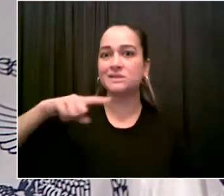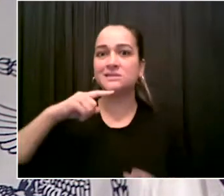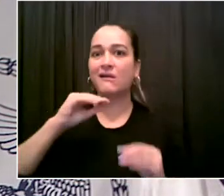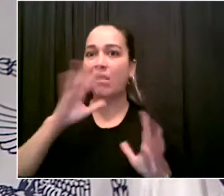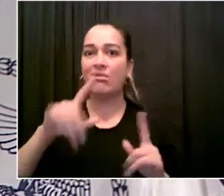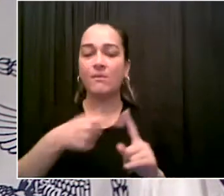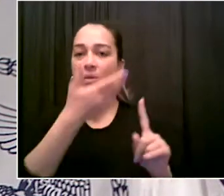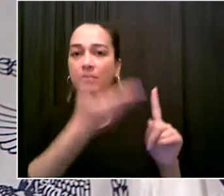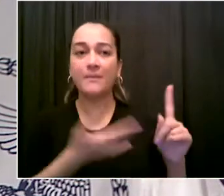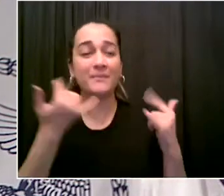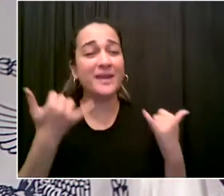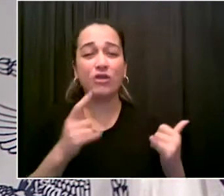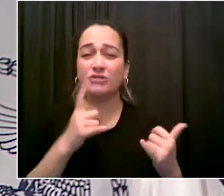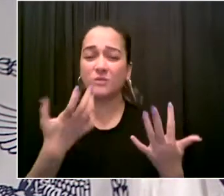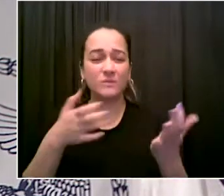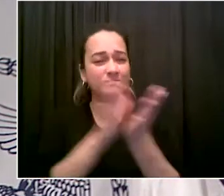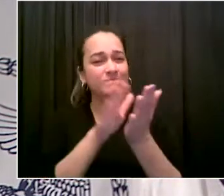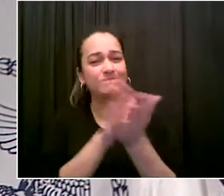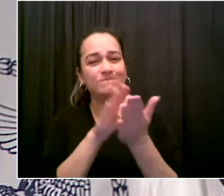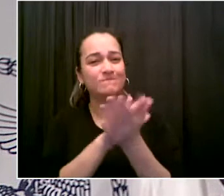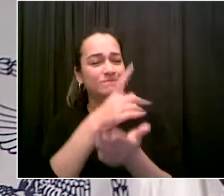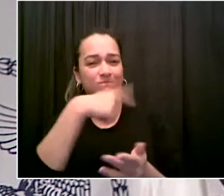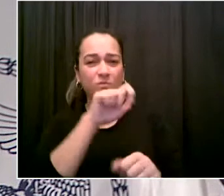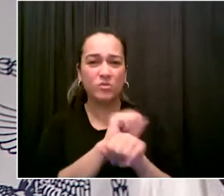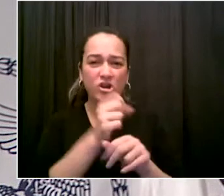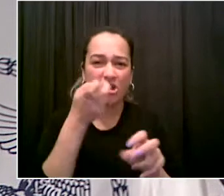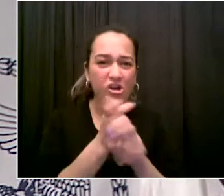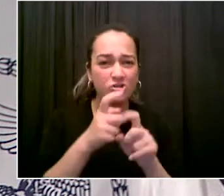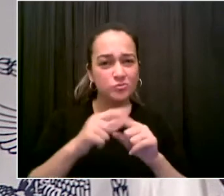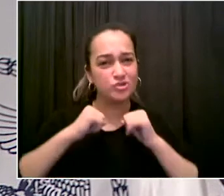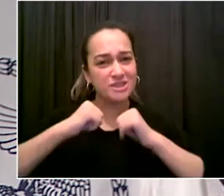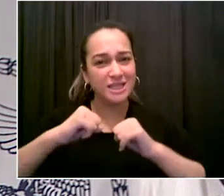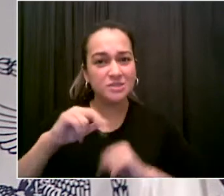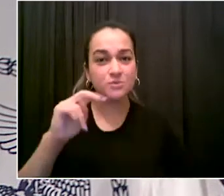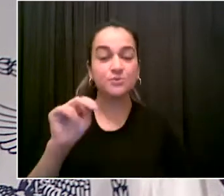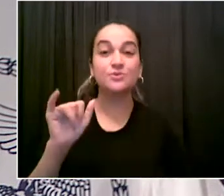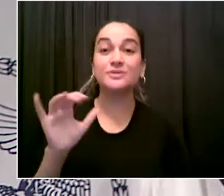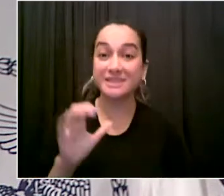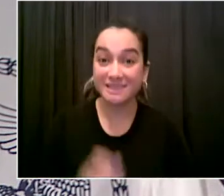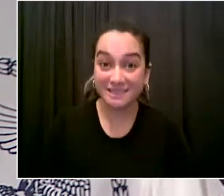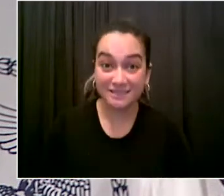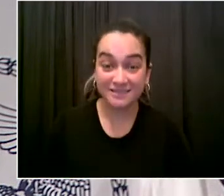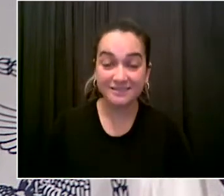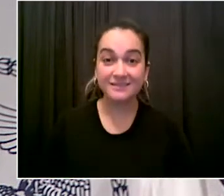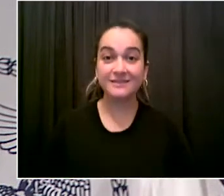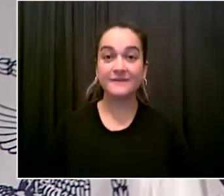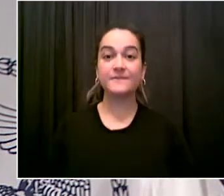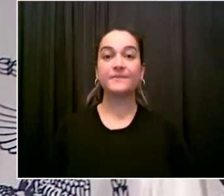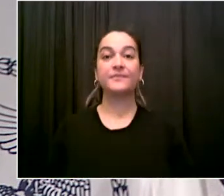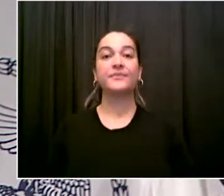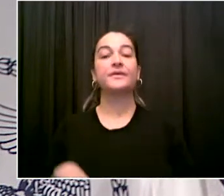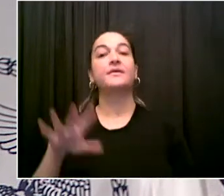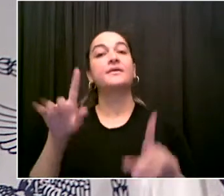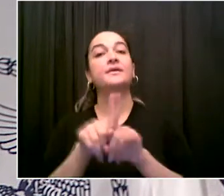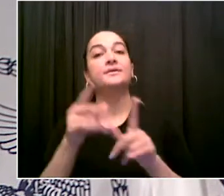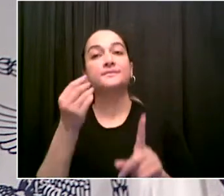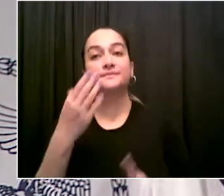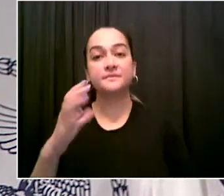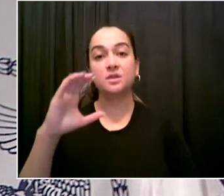OPEN BUT I WANT TO THANK EVERYONE IN THE LAW DEPARTMENT FOR WHAT YOU DO. IT'S UNBELIEVABLY IMPORTANT FOR THE PEOPLE OF THE CITY AND Y OU BN EEHEROIC DURING COVID-19. INCREDIBLE EFFORT FOR THE LAST COUPLE